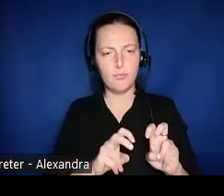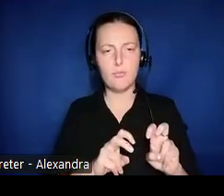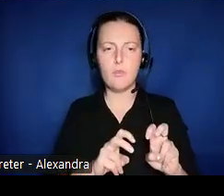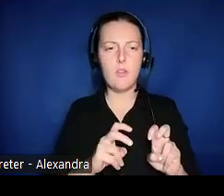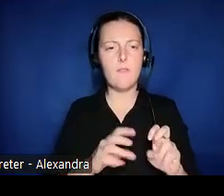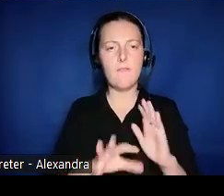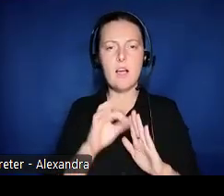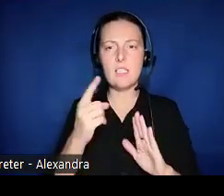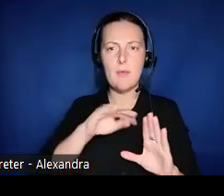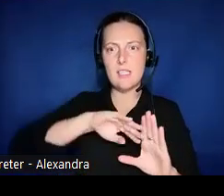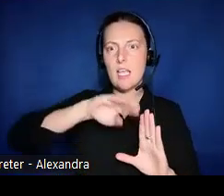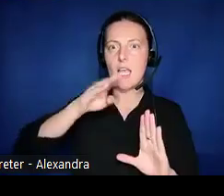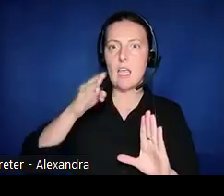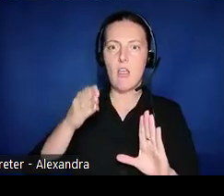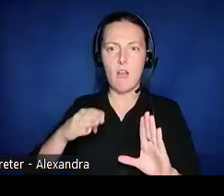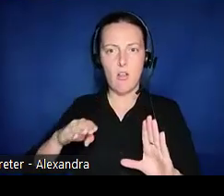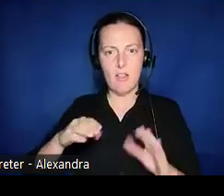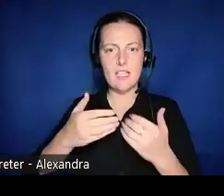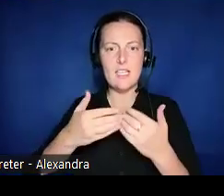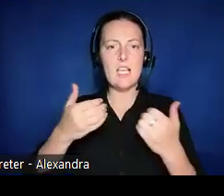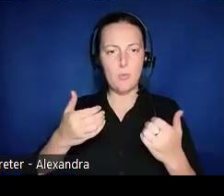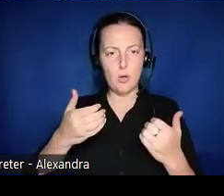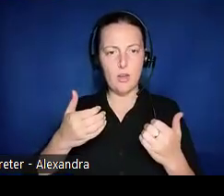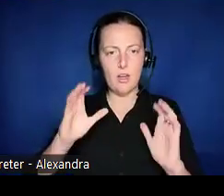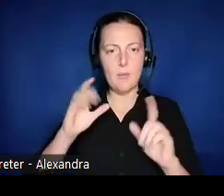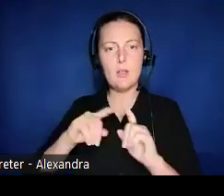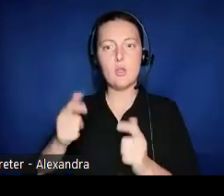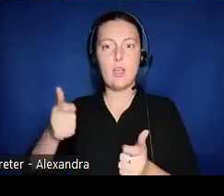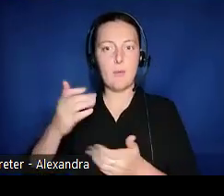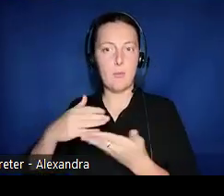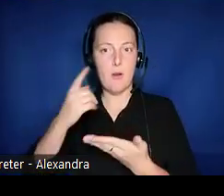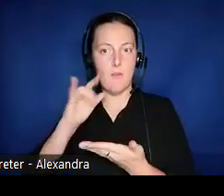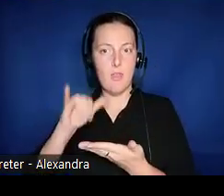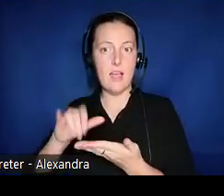data. That really could have worked out. Um, and if you if it had worked out, it would have made